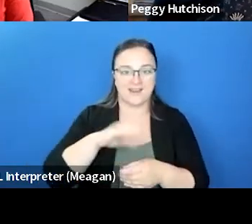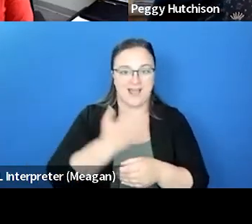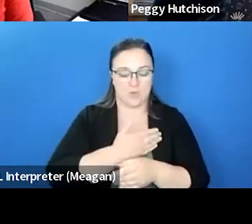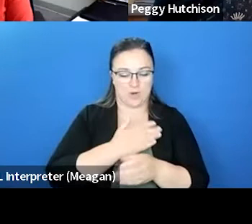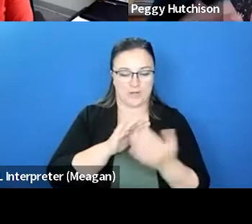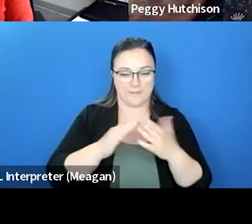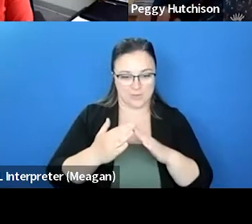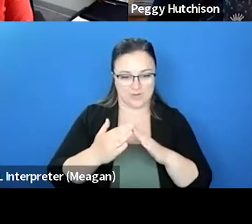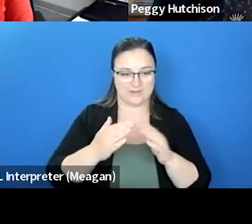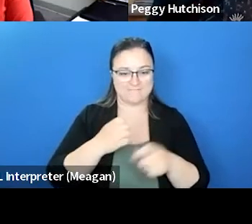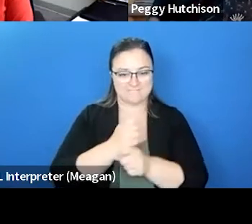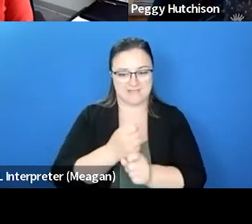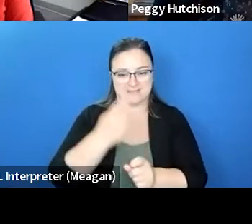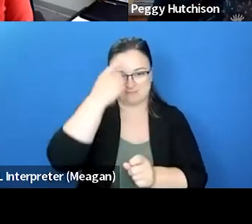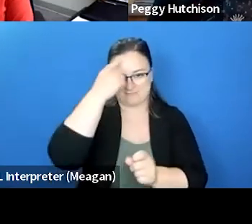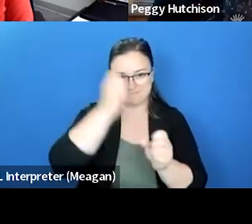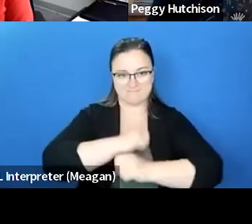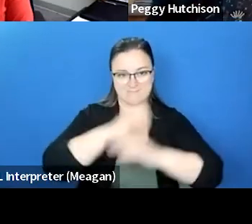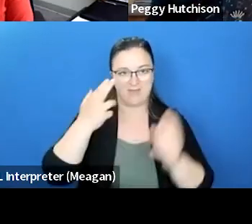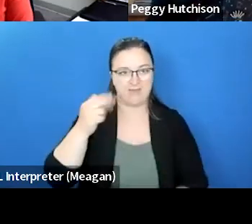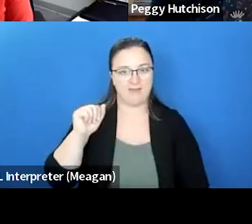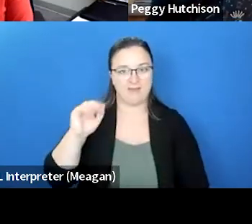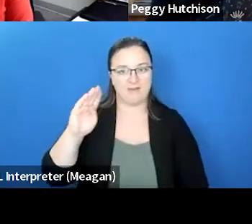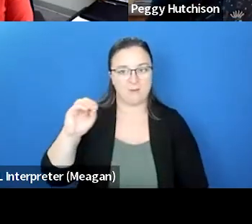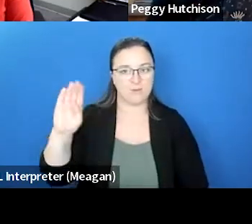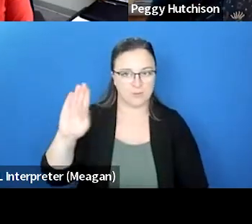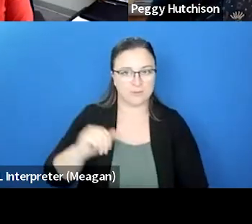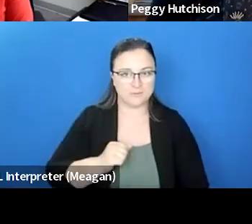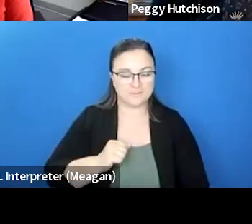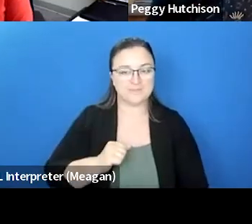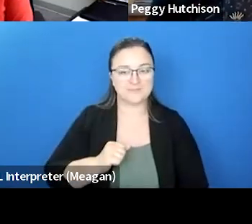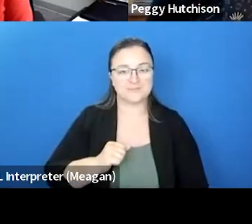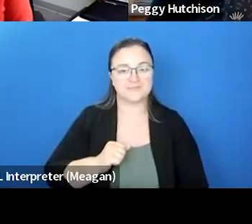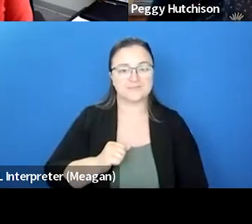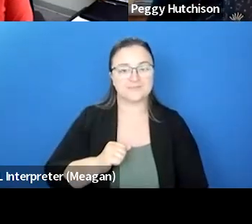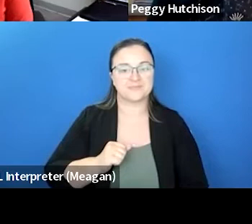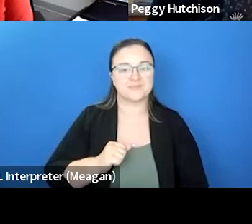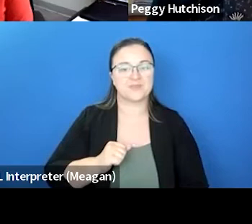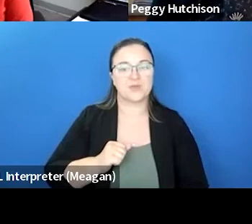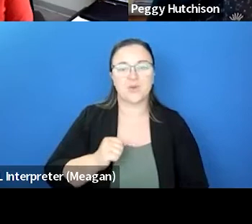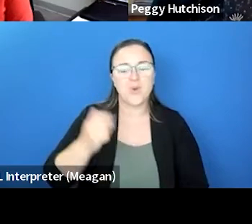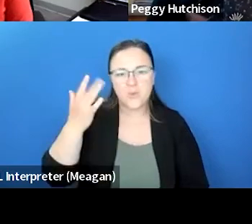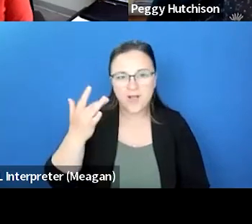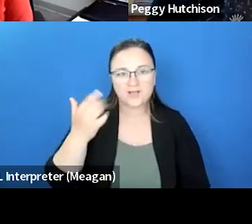it makes me think about a haboob and why, well we all know across the country, the work